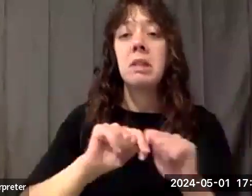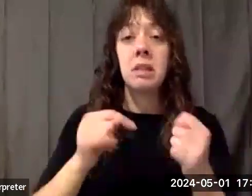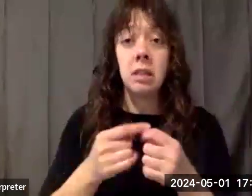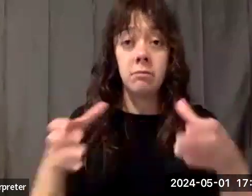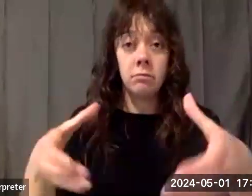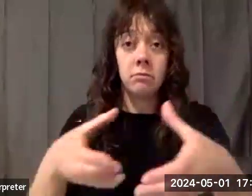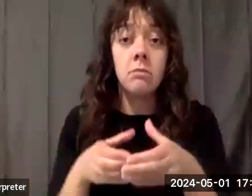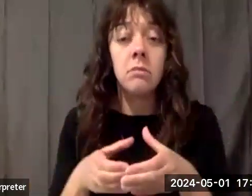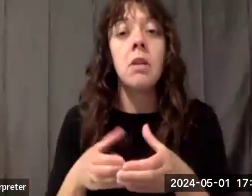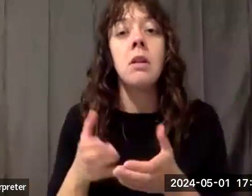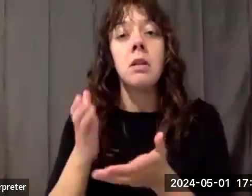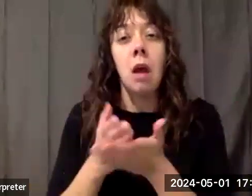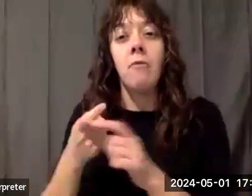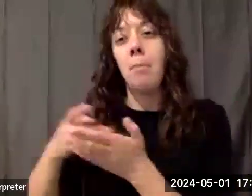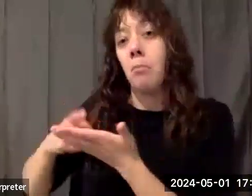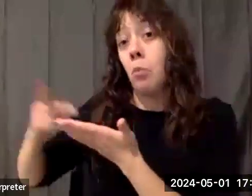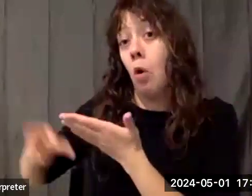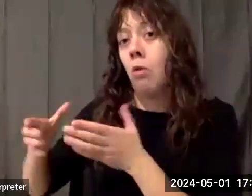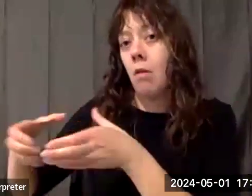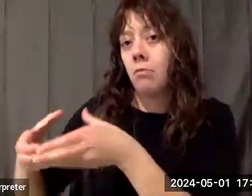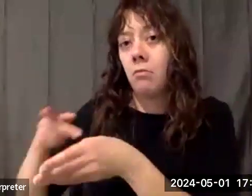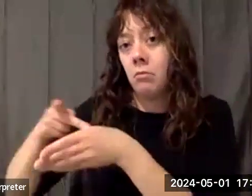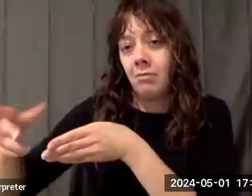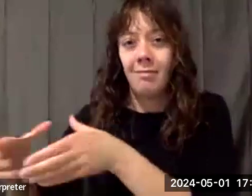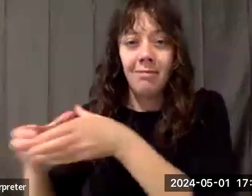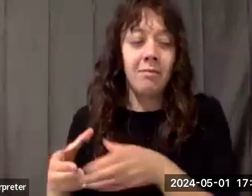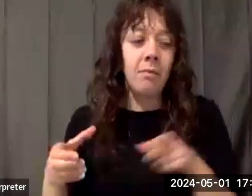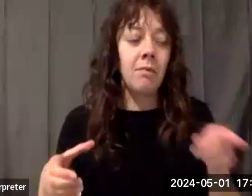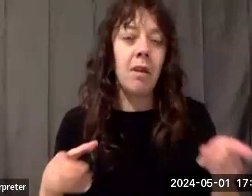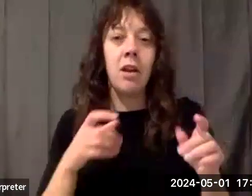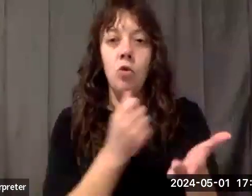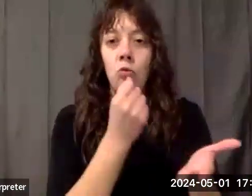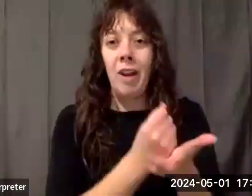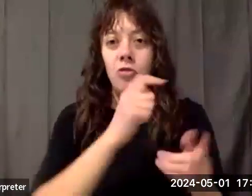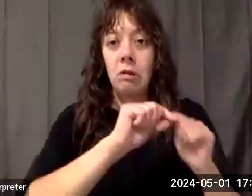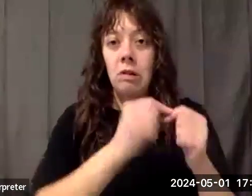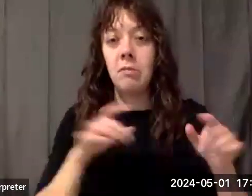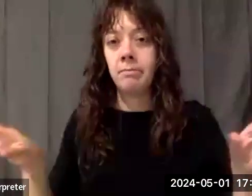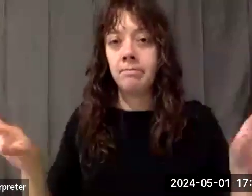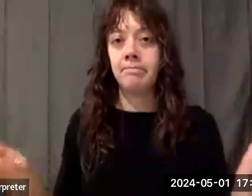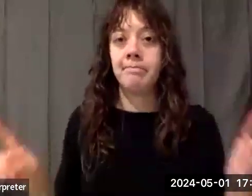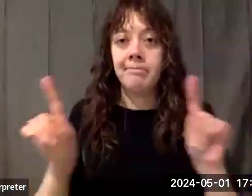and the credentialing side of what we do into one team in a way that in historically has been separated across two